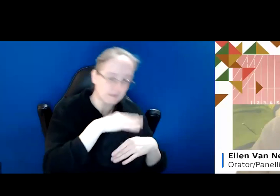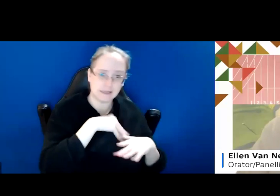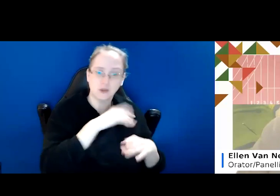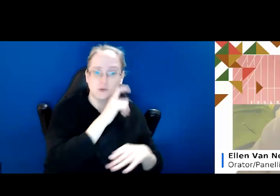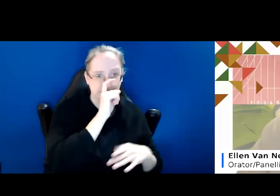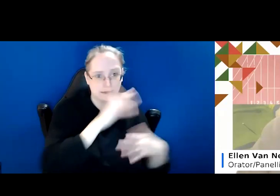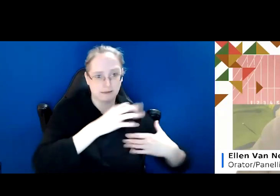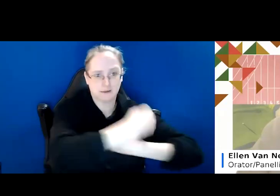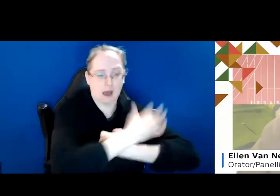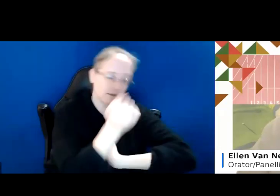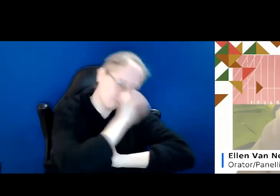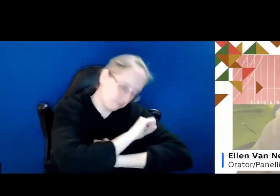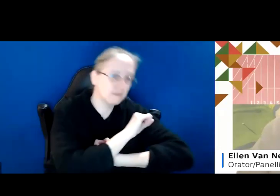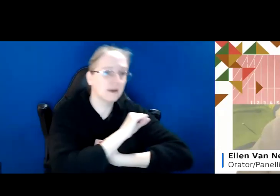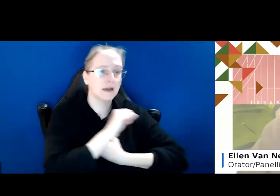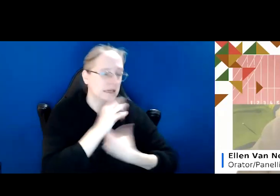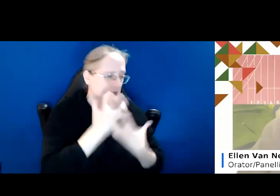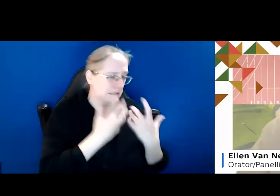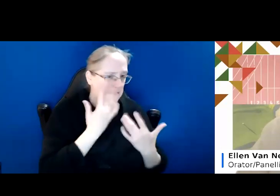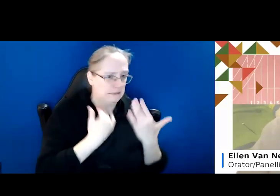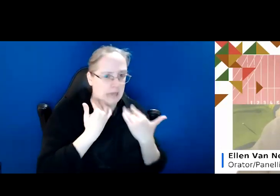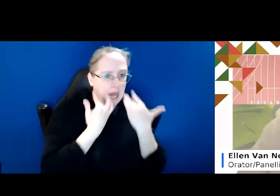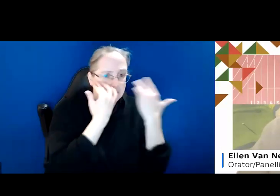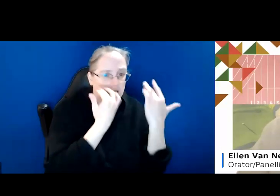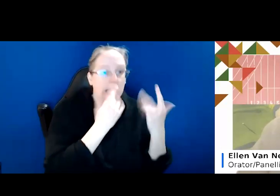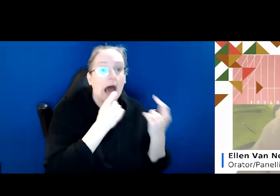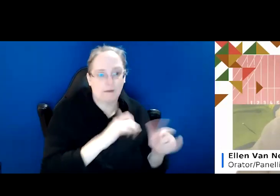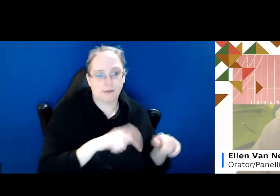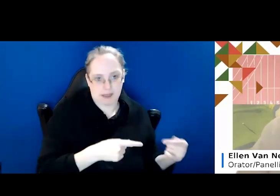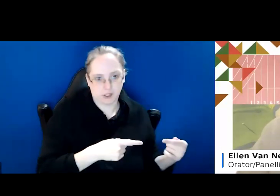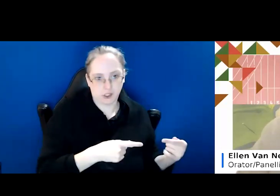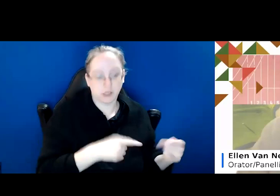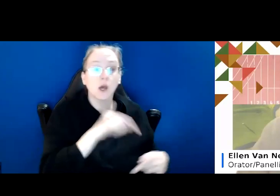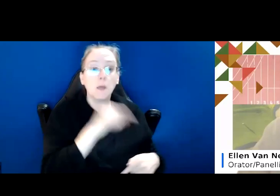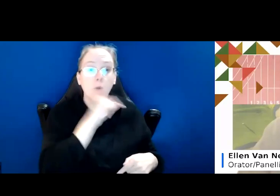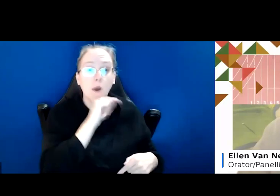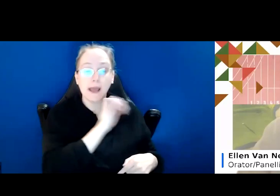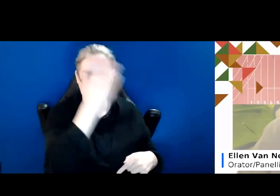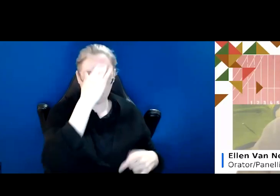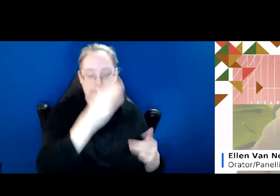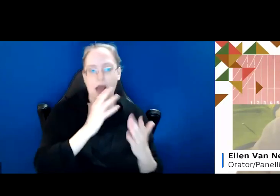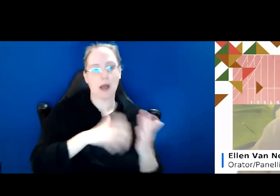when the boy and his mother made a complaint. The other team denied any racial abuse